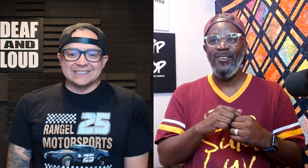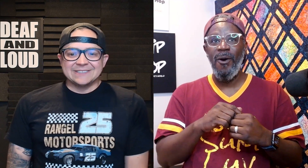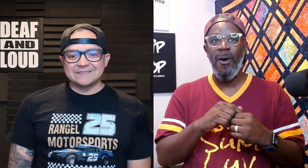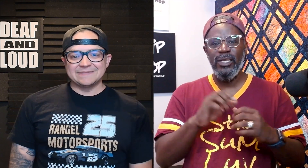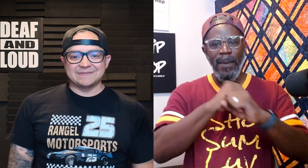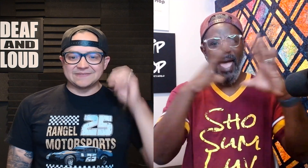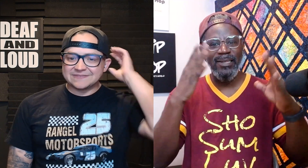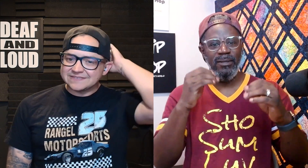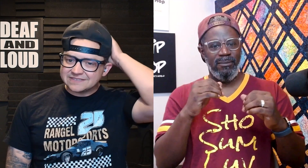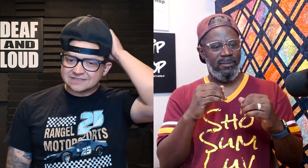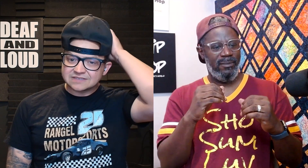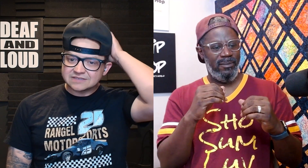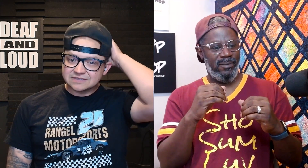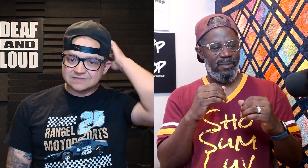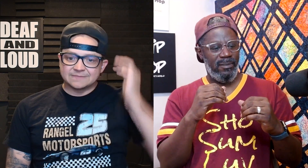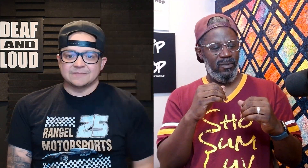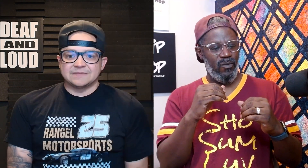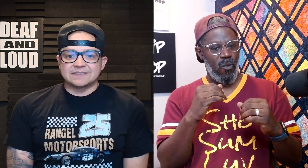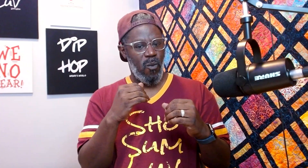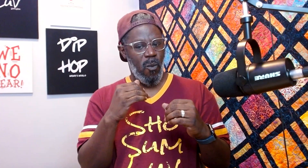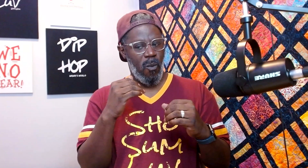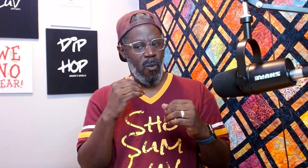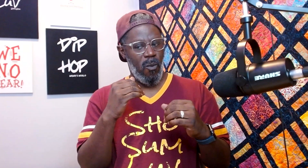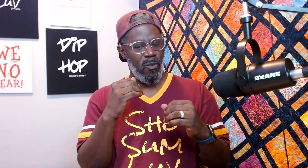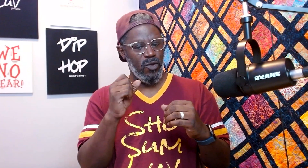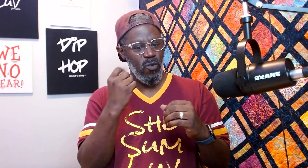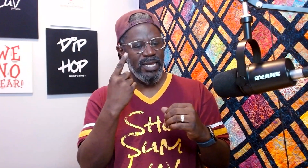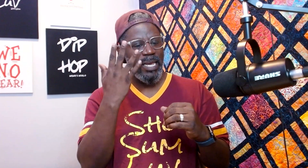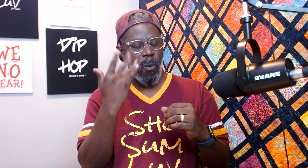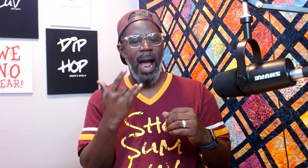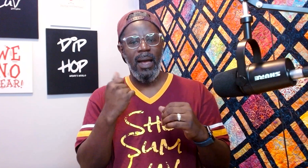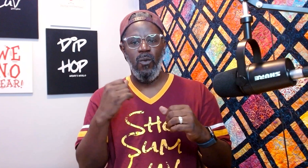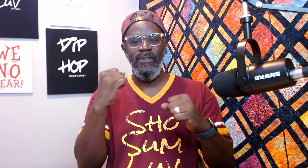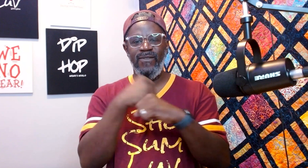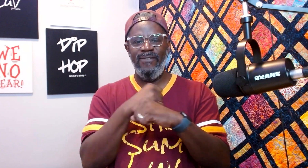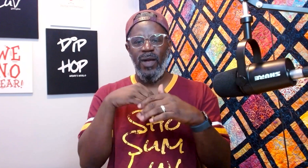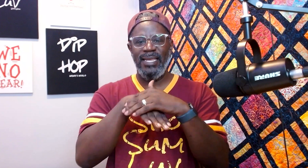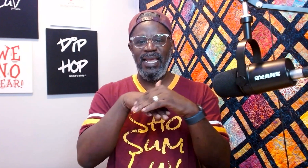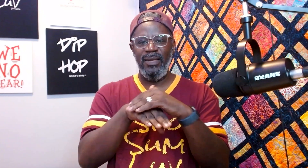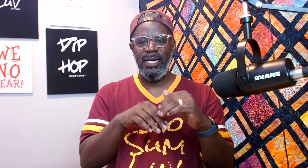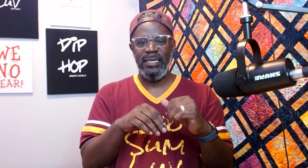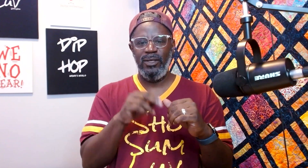So, imagine, you see why we fight for accessibility.